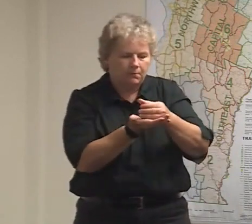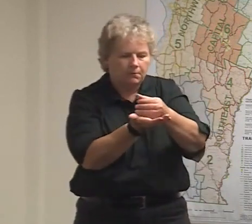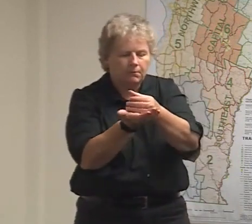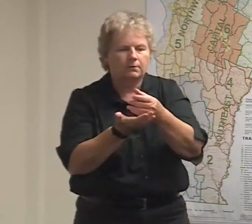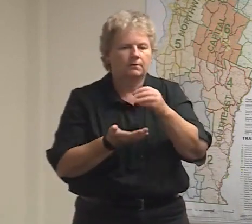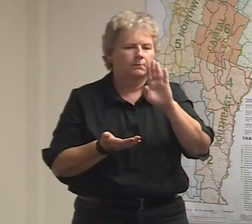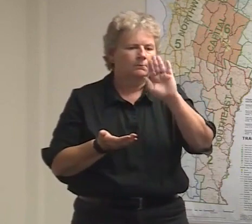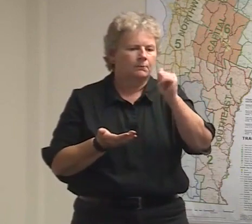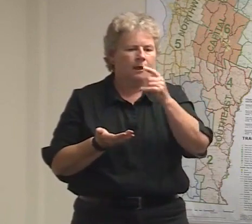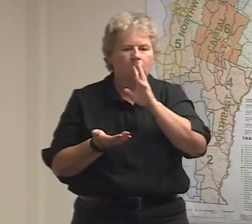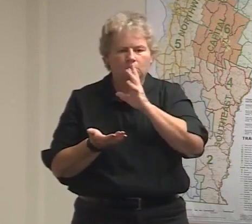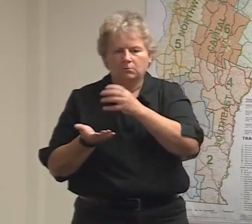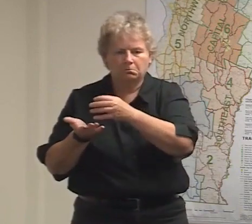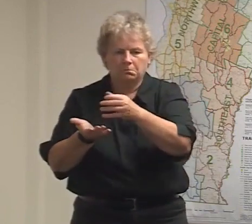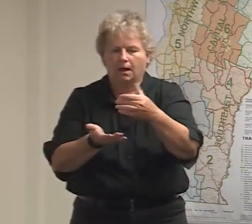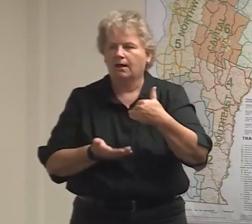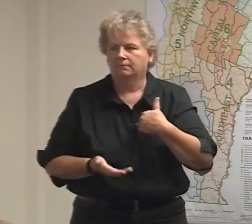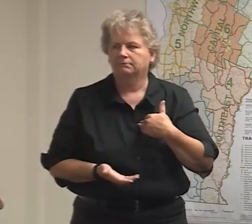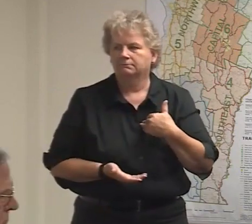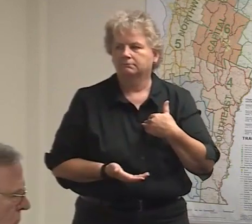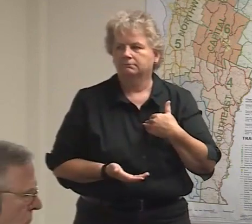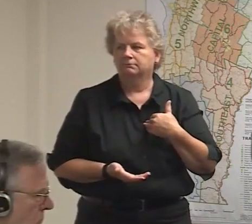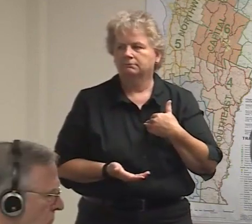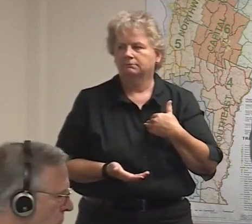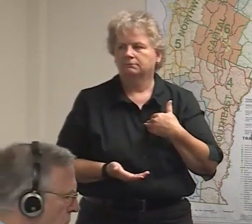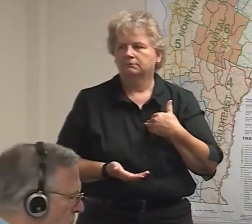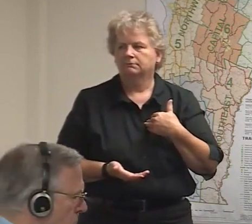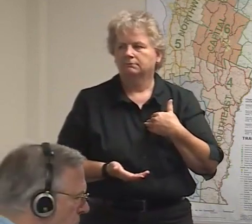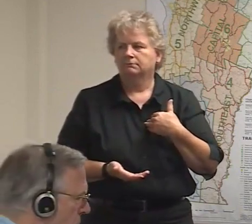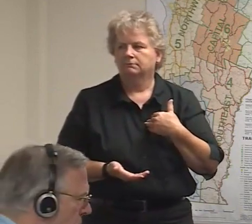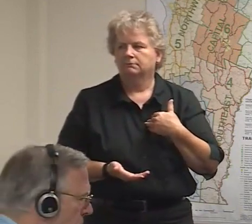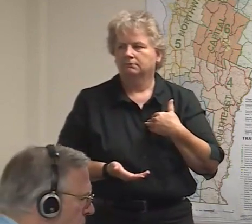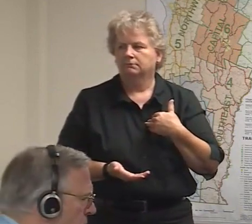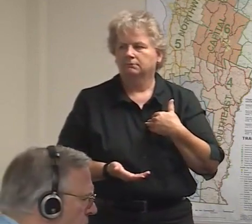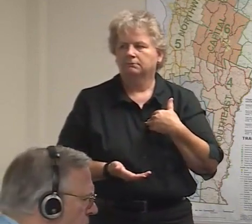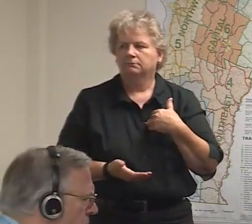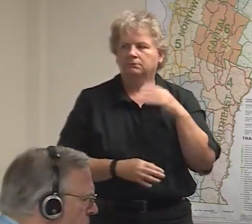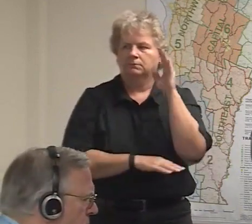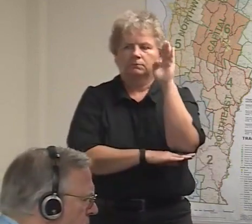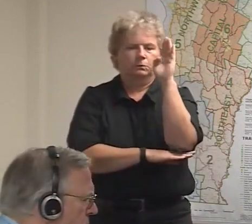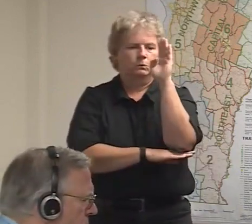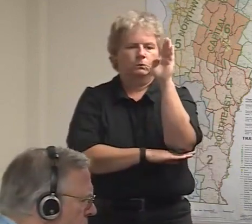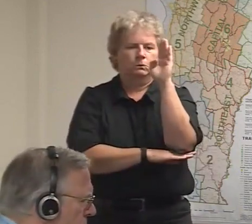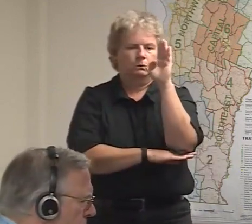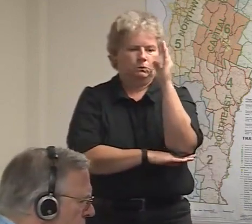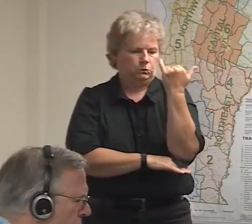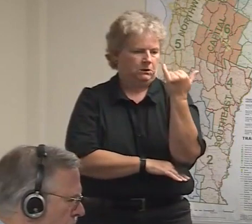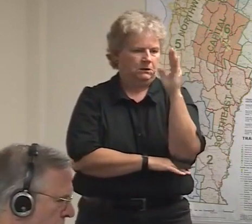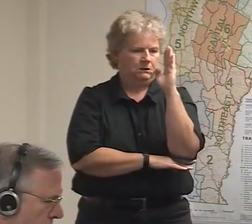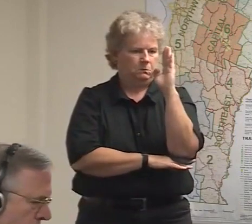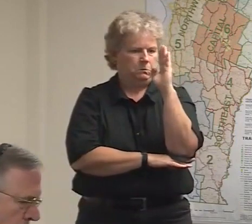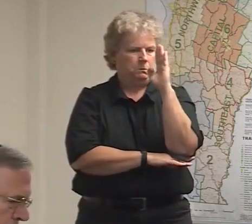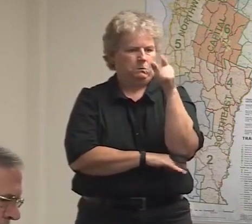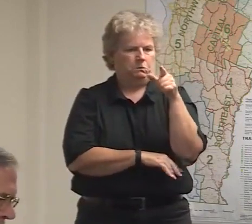FEMA HAS DELIVERED AND I DON’T ACTUALLY HAVE CONFIRMATION THAT IT WAS DELIVERED, BUT IT WAS SUPPOSED TO BE DELIVERED ABOUT NOON TODAY AT THE AIRFIELD.